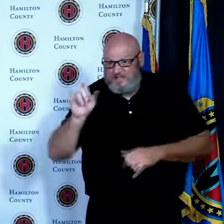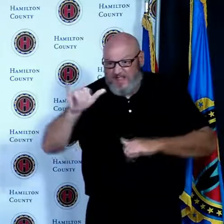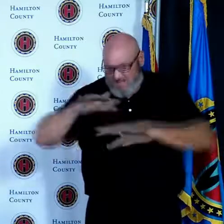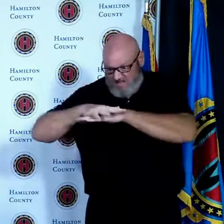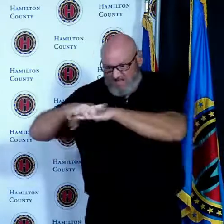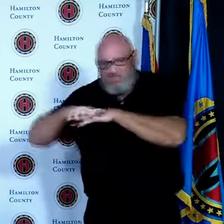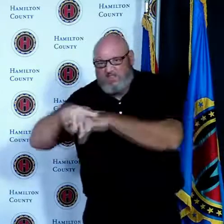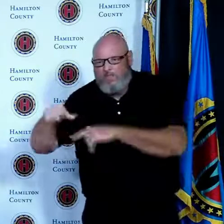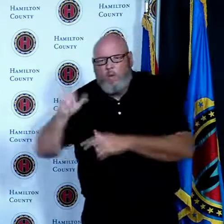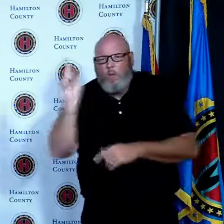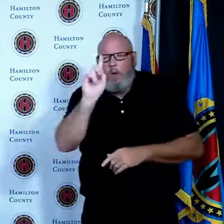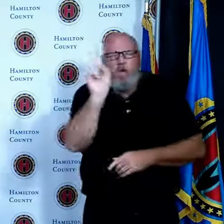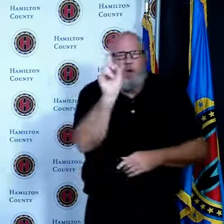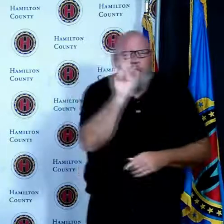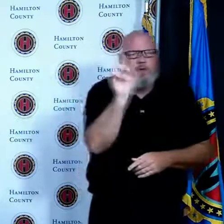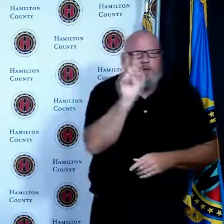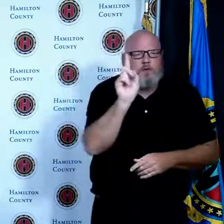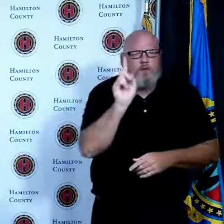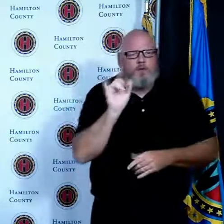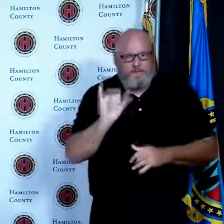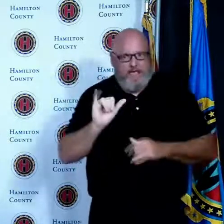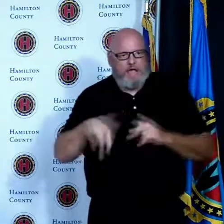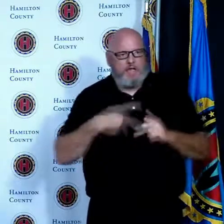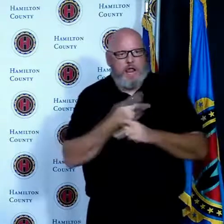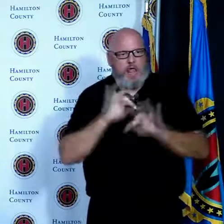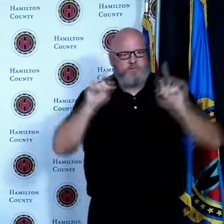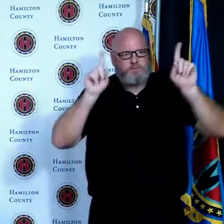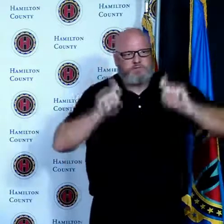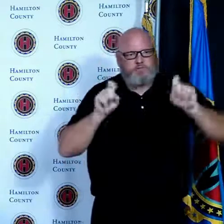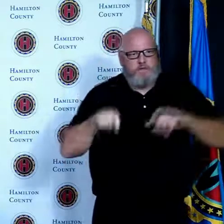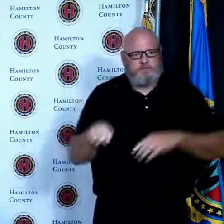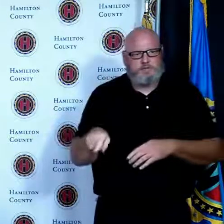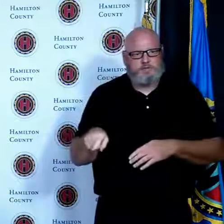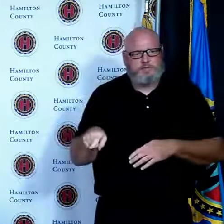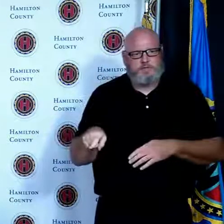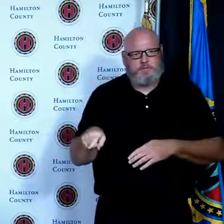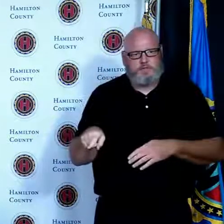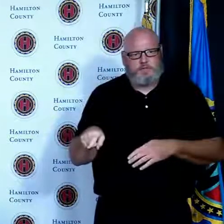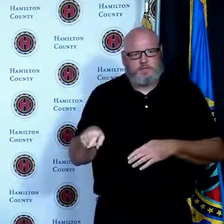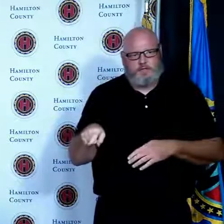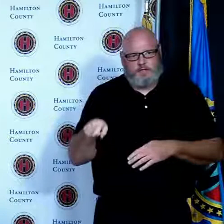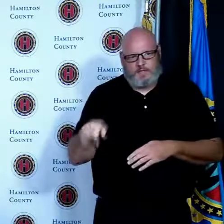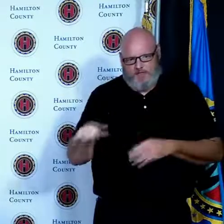space that this program is for you and so the Health Collaborative will